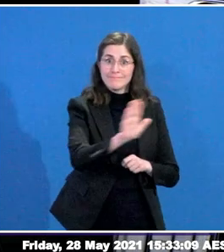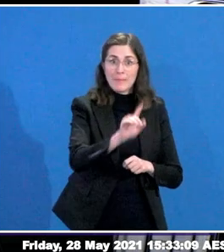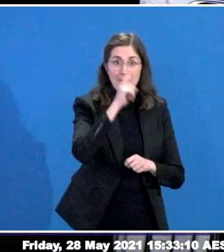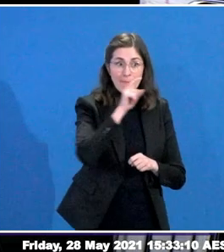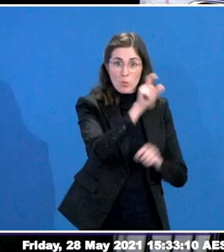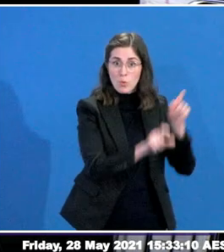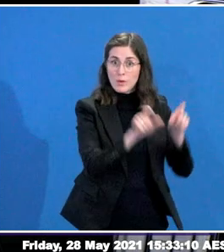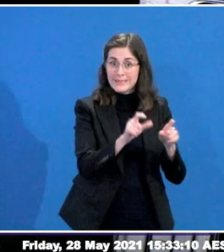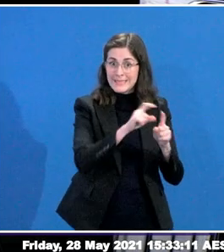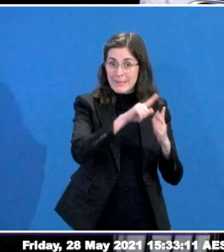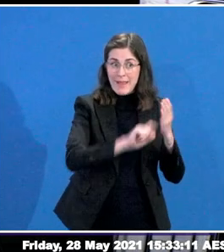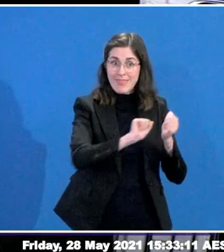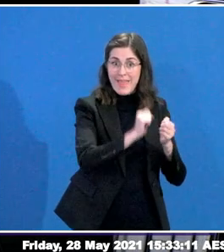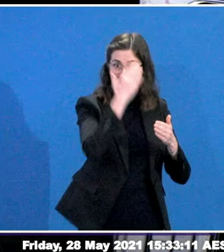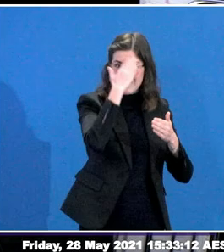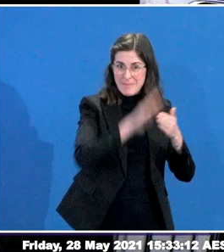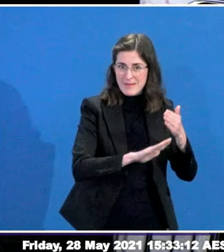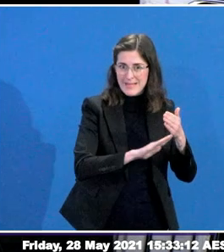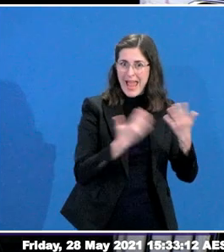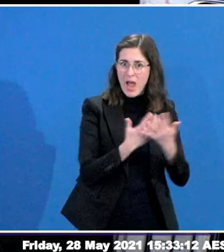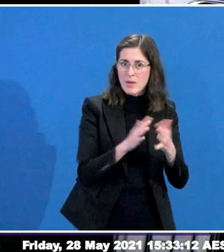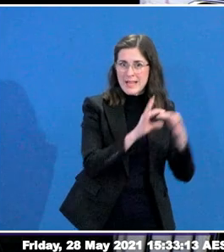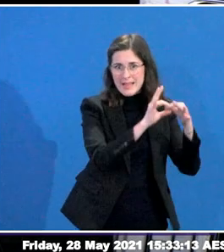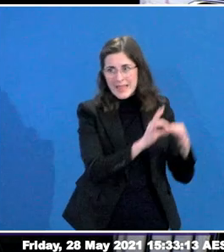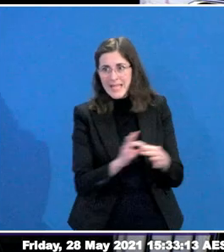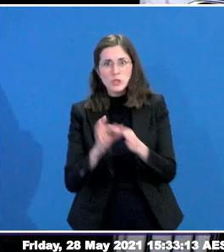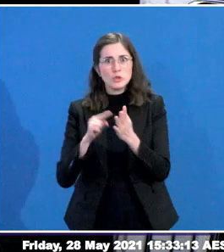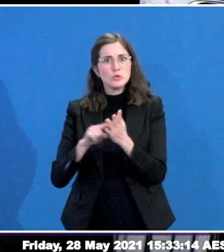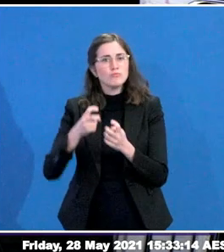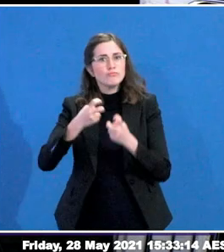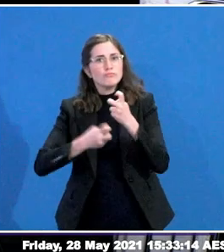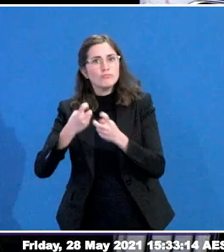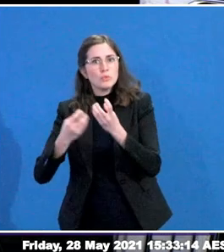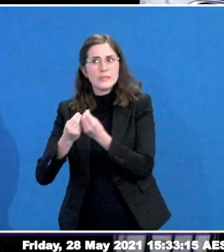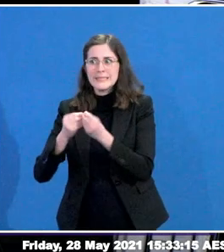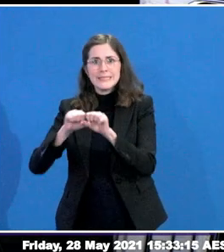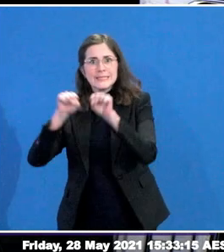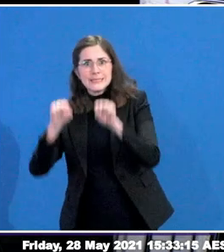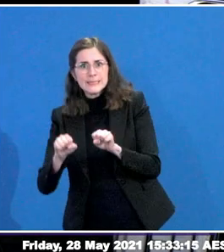disability throughout their lives. For that and other reasons, the issues identified and addressed